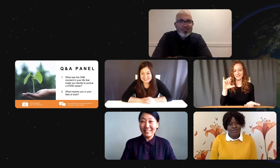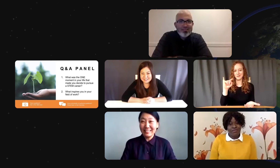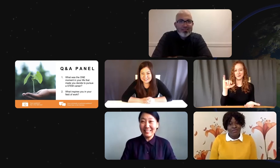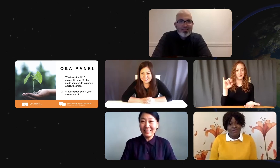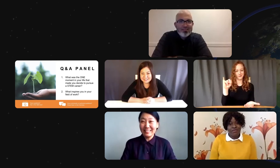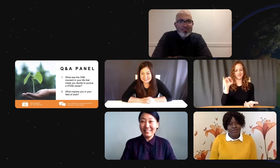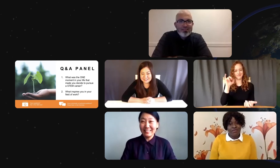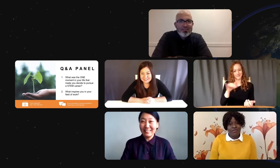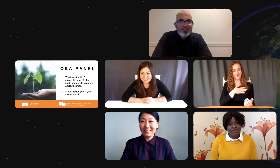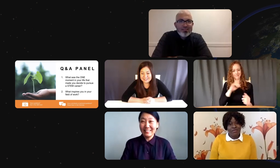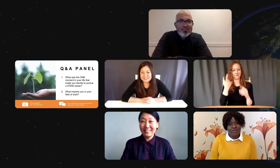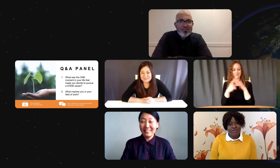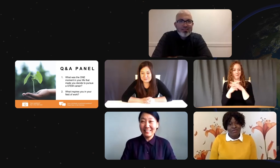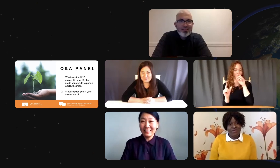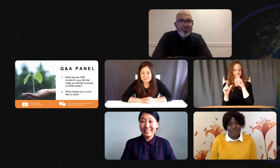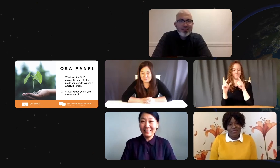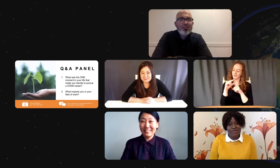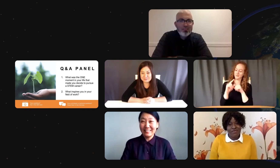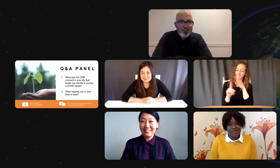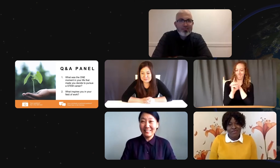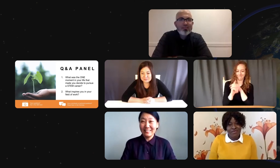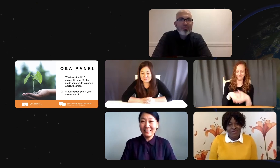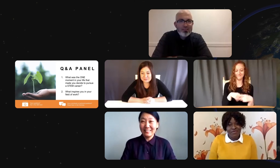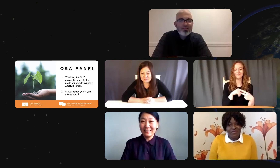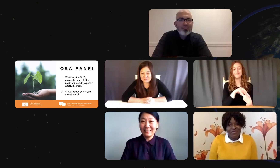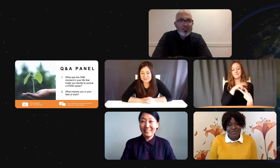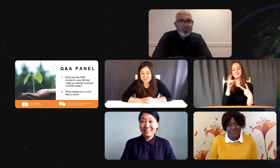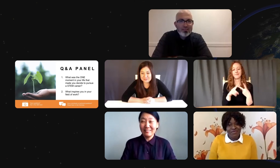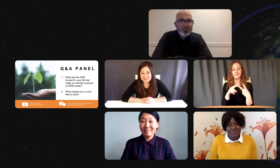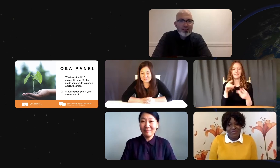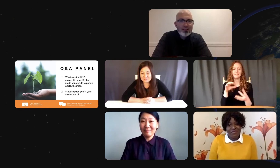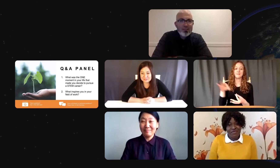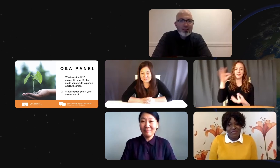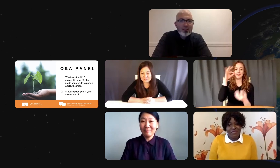I think connection. That's the first word that comes to mind.